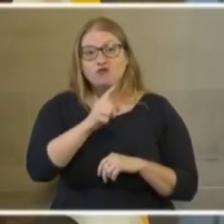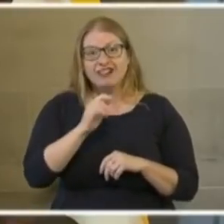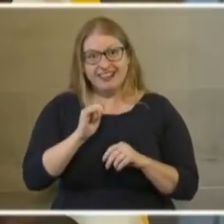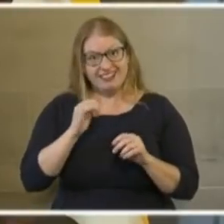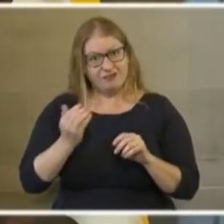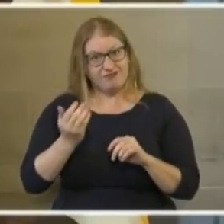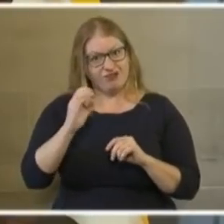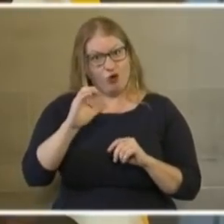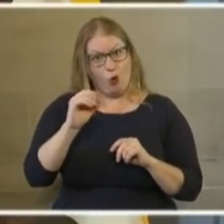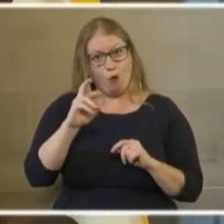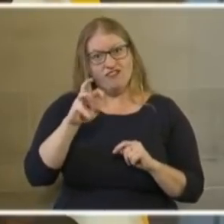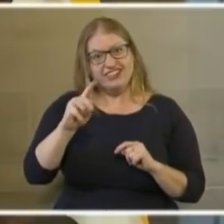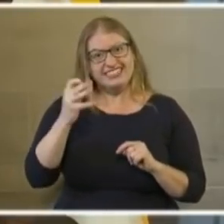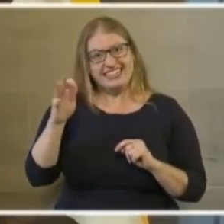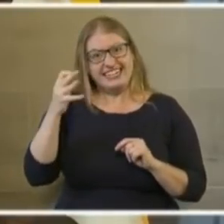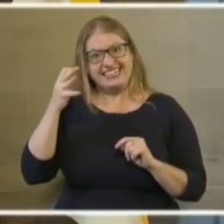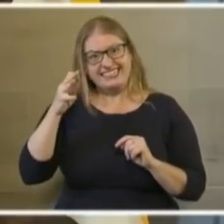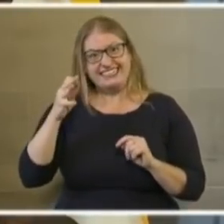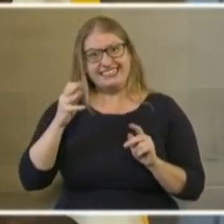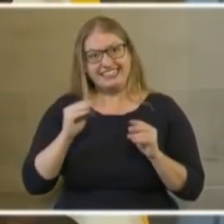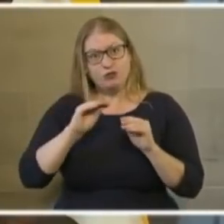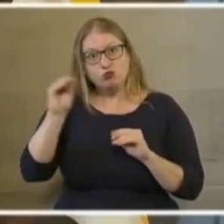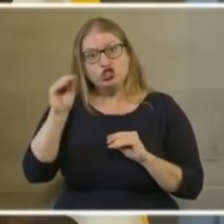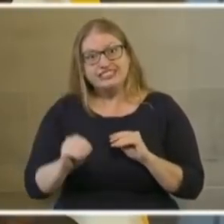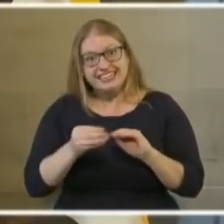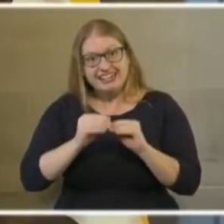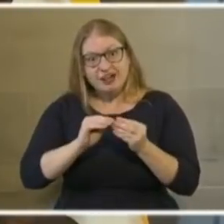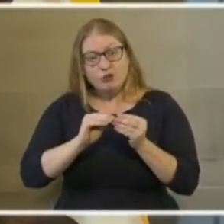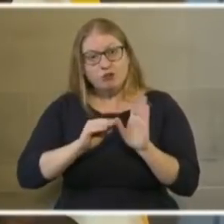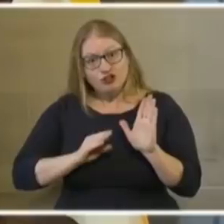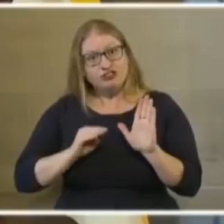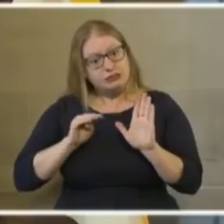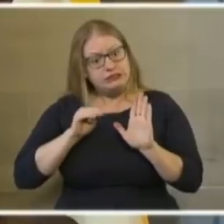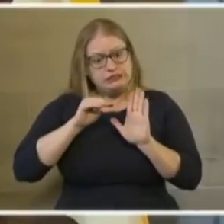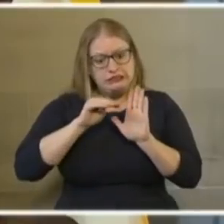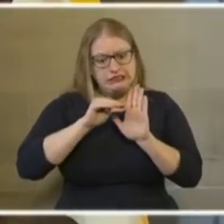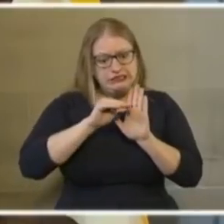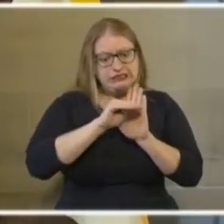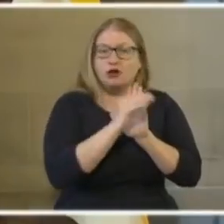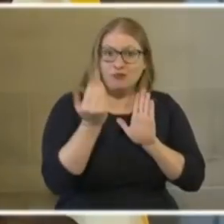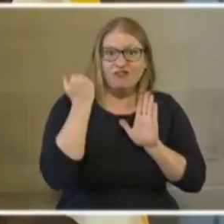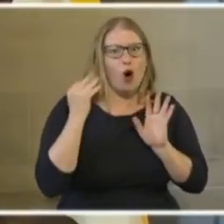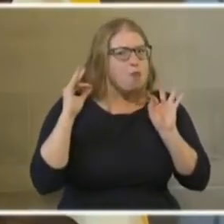WORKS. WE FLATTENED, WE CRUSHED THE